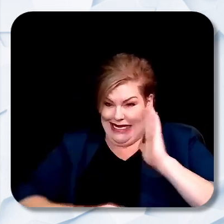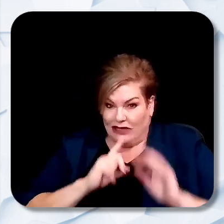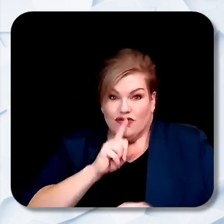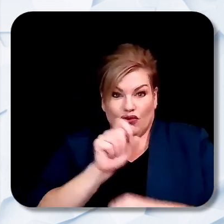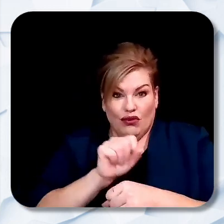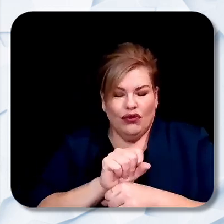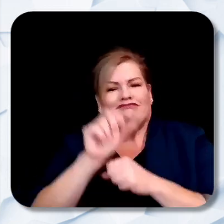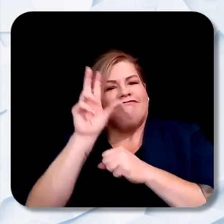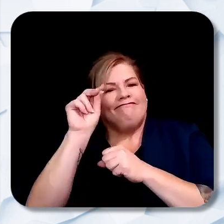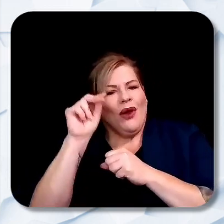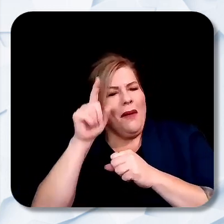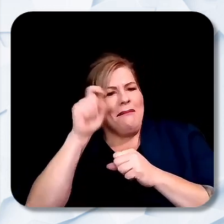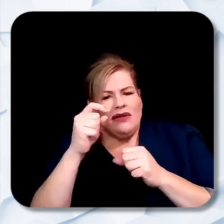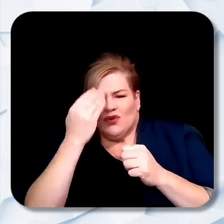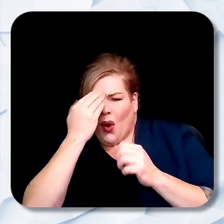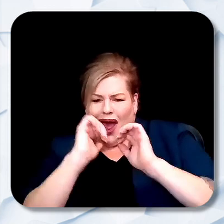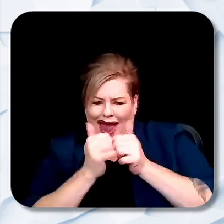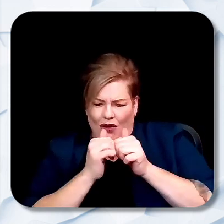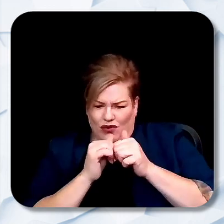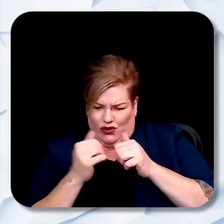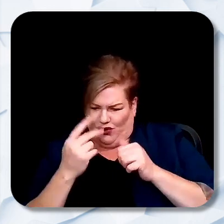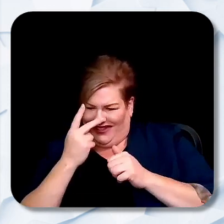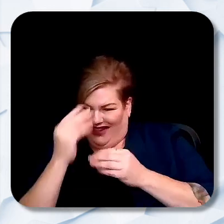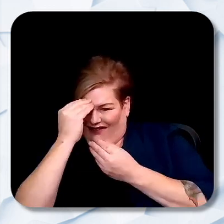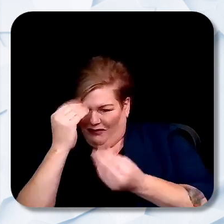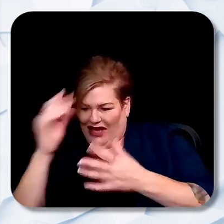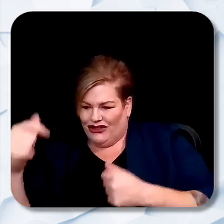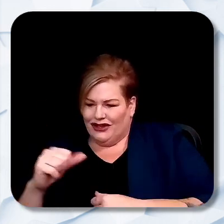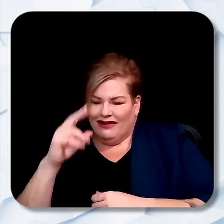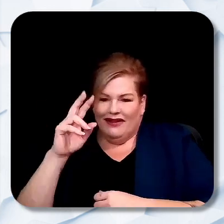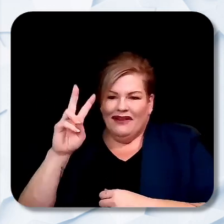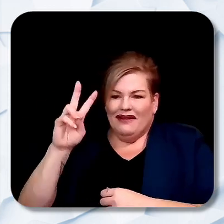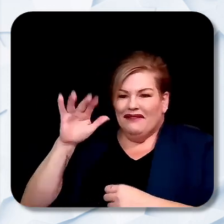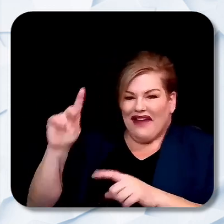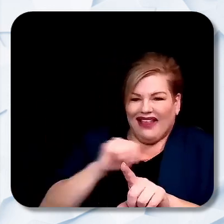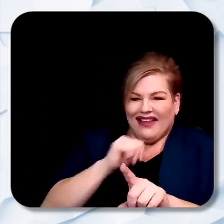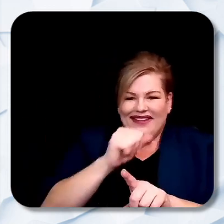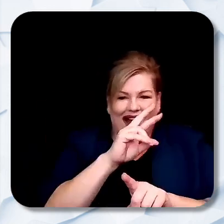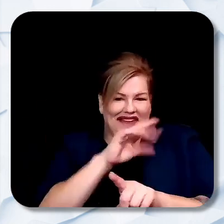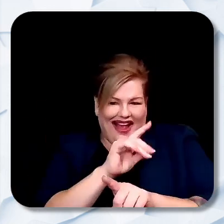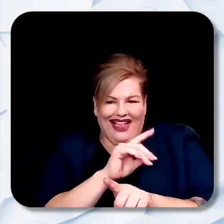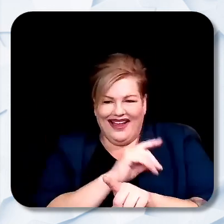that information is valid and that is credible interpersonal communication that's so critical